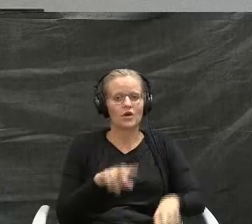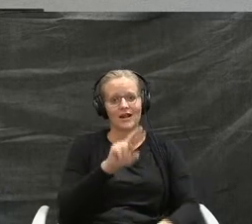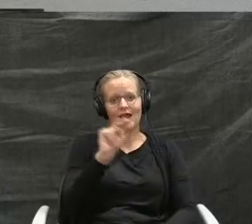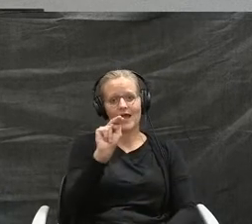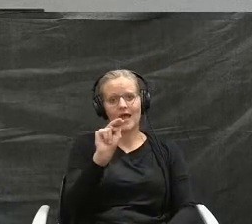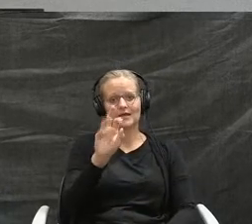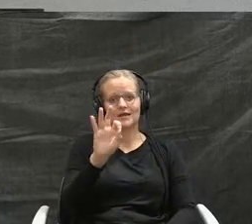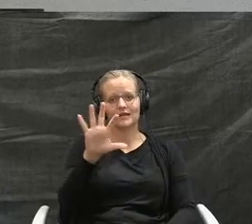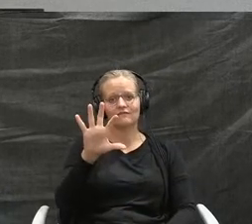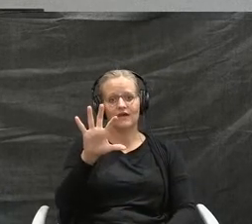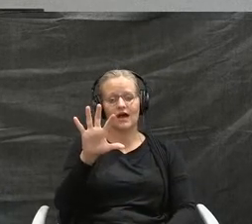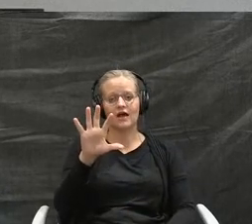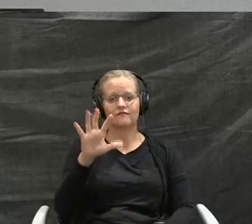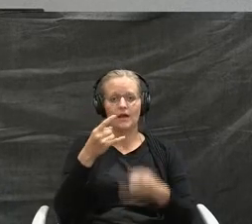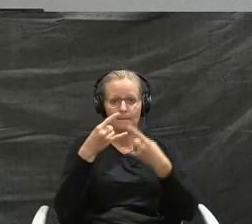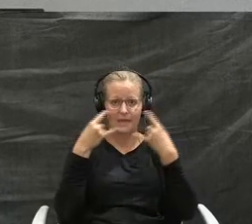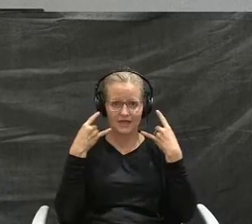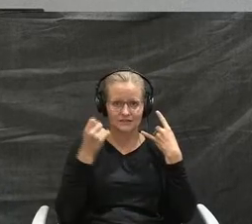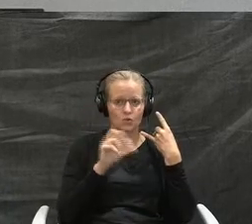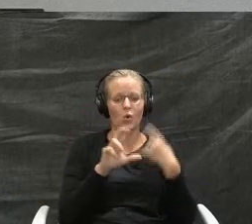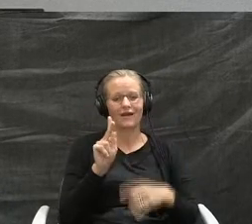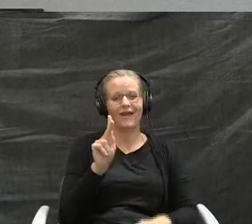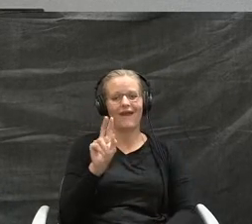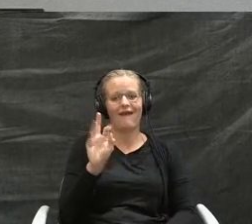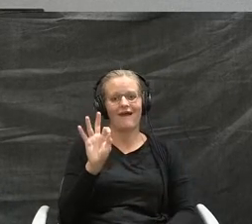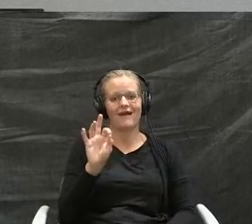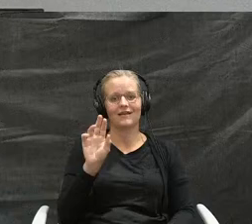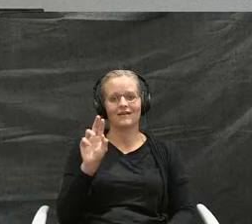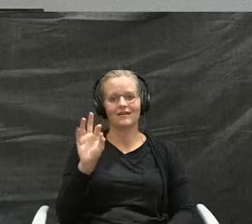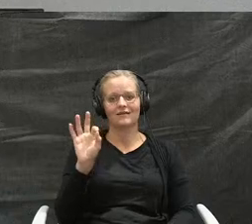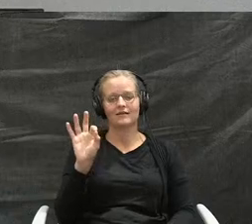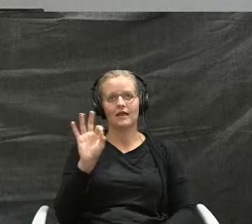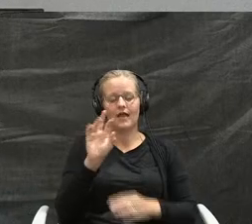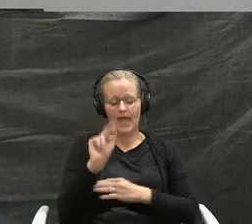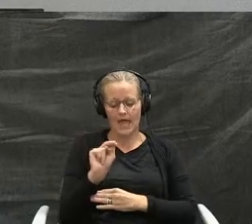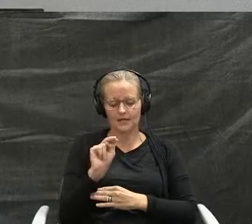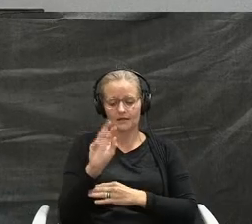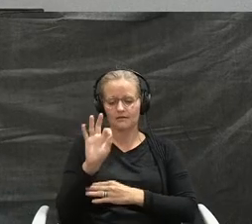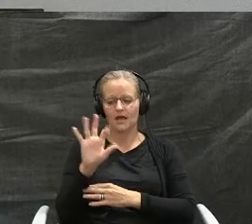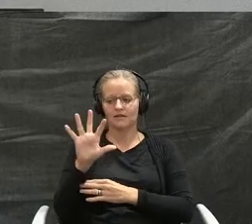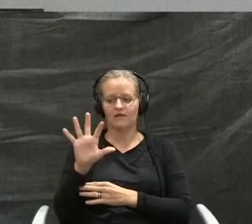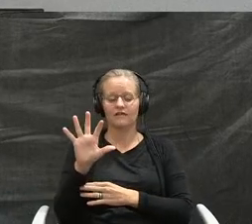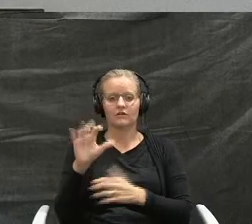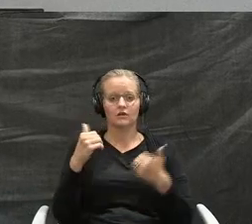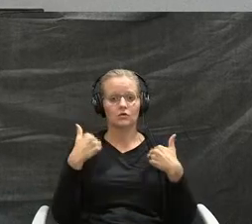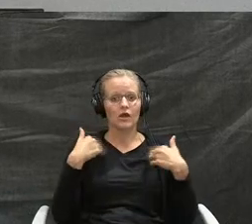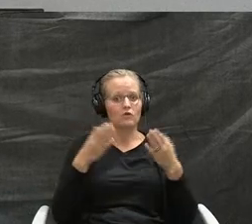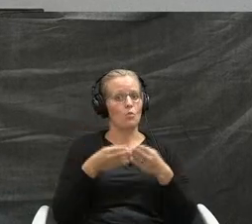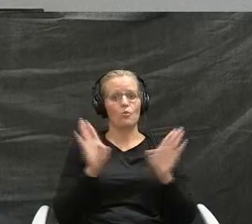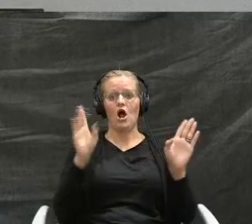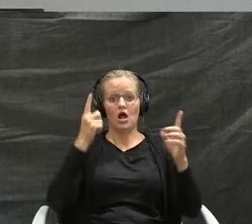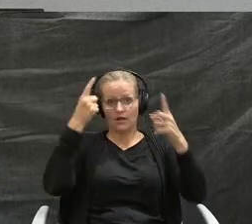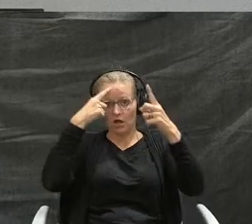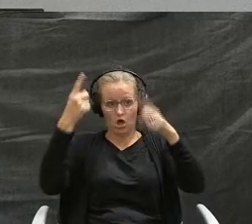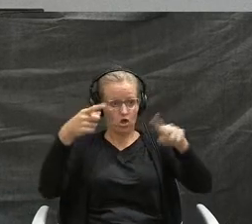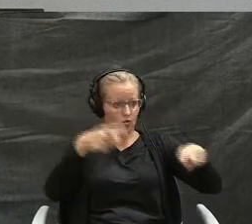broad agreement that there are effective there. What's used by physicians and workers in hospitals for working with